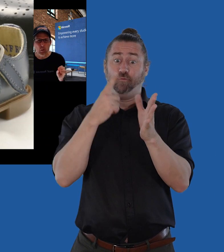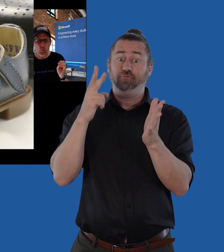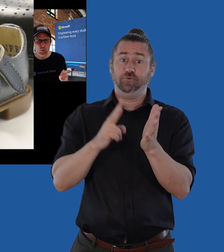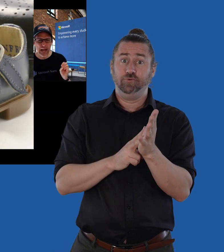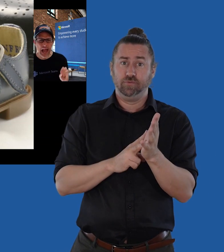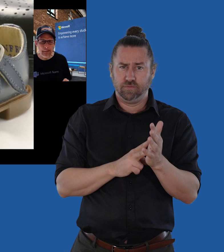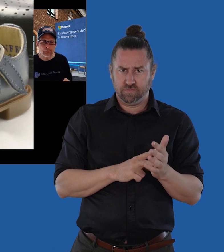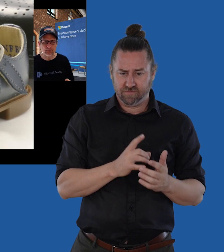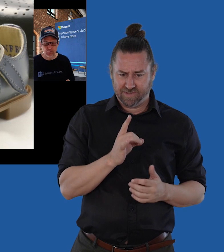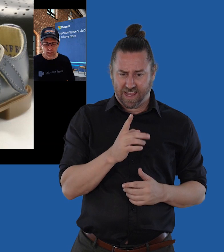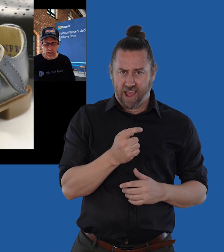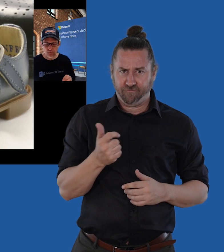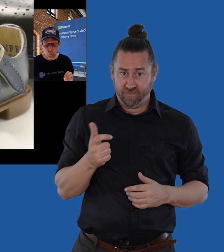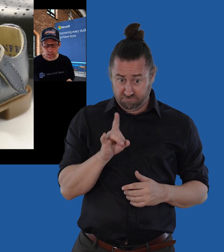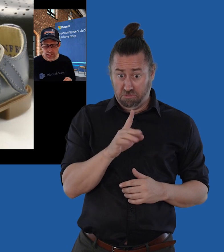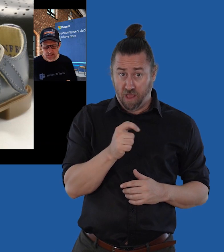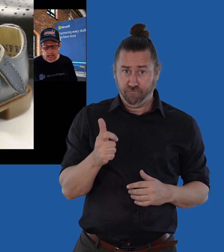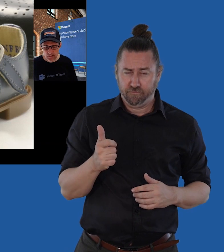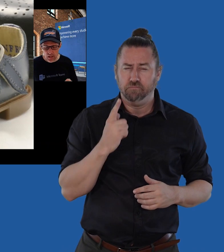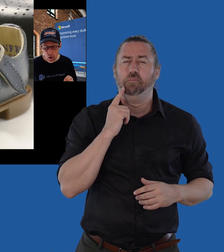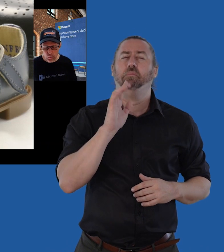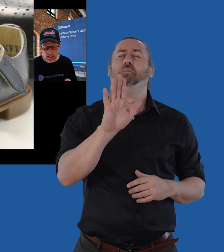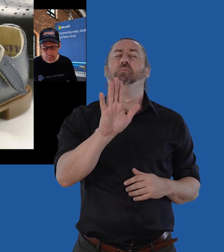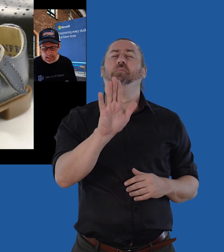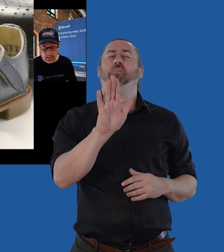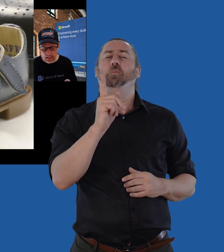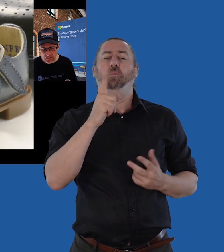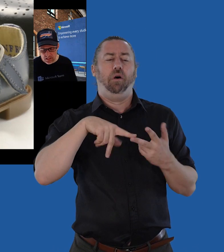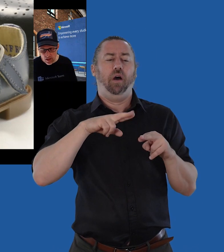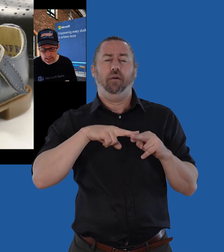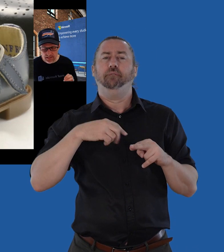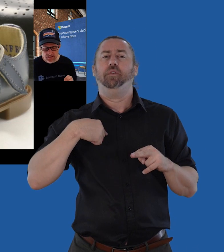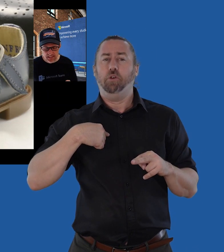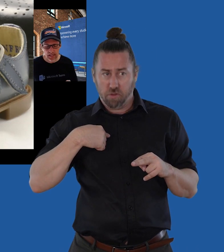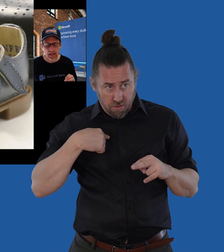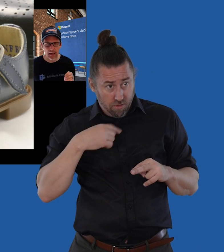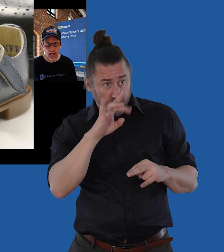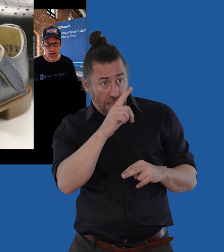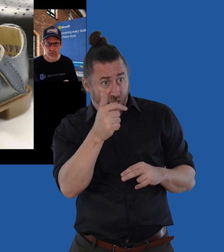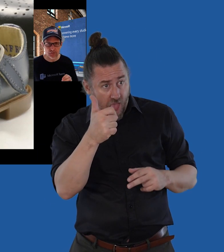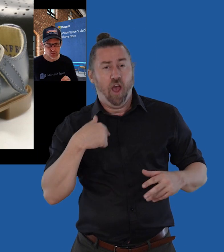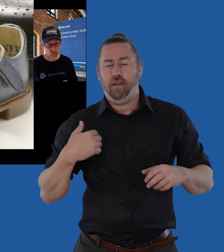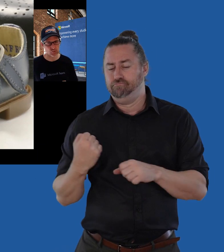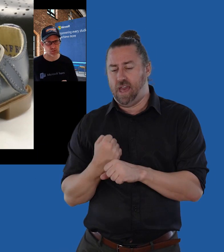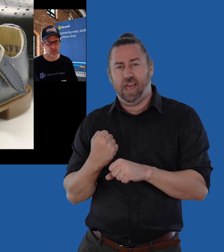But what would happen if we started only making size 10.5 shoes?